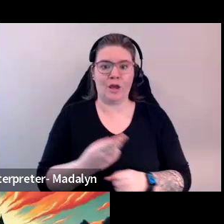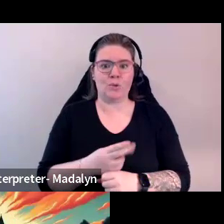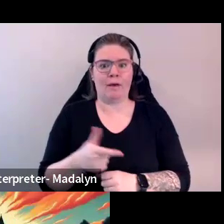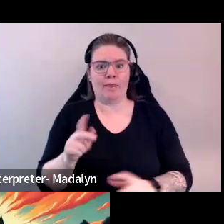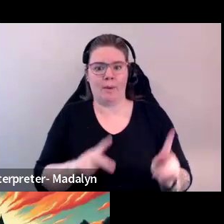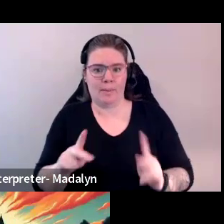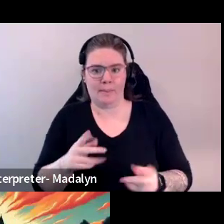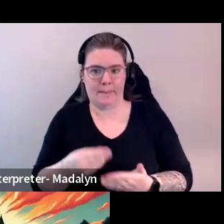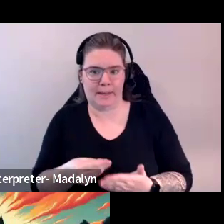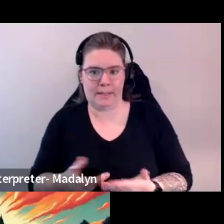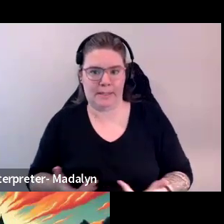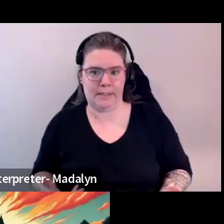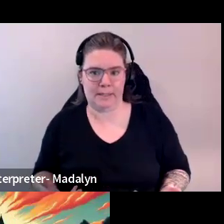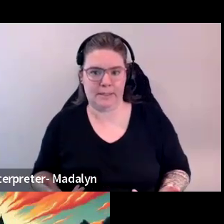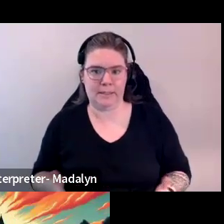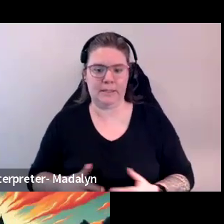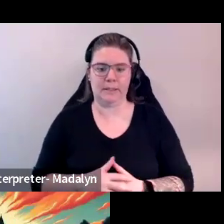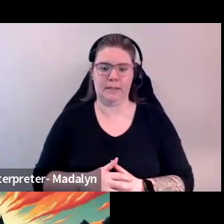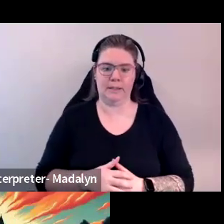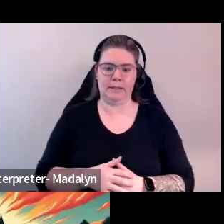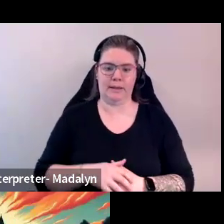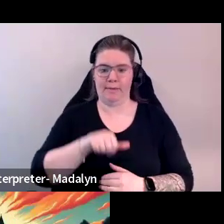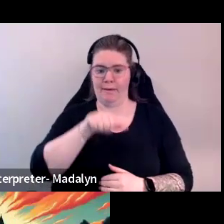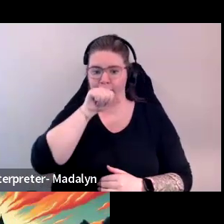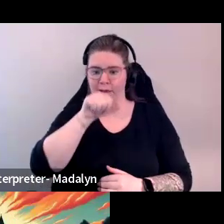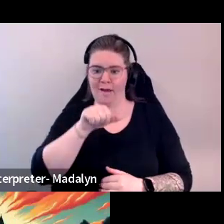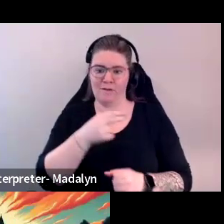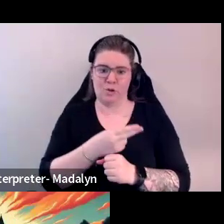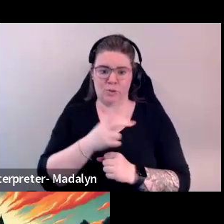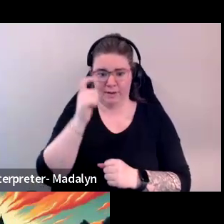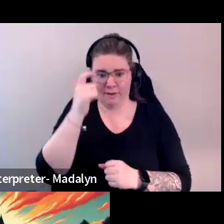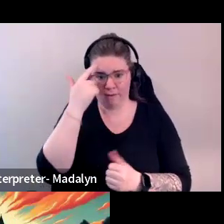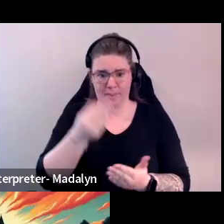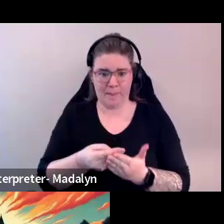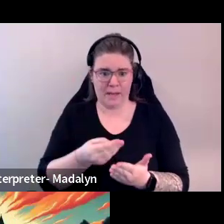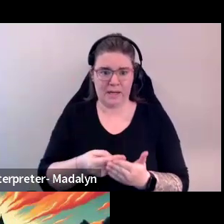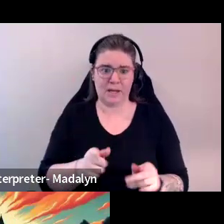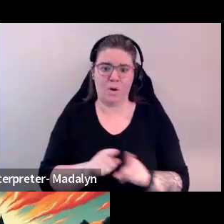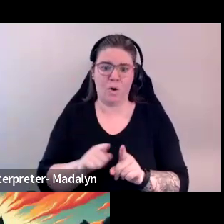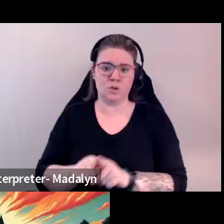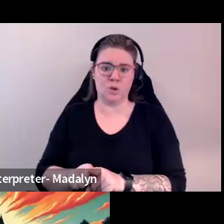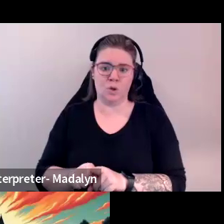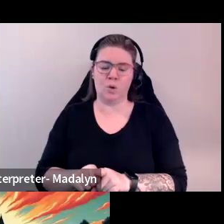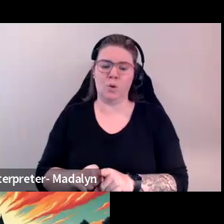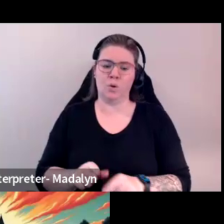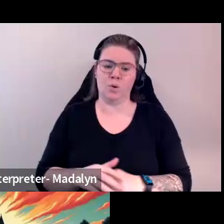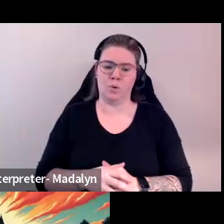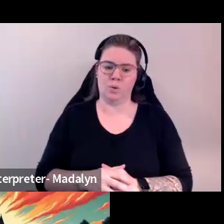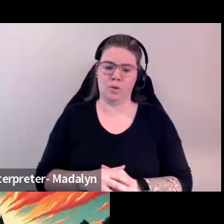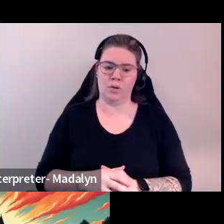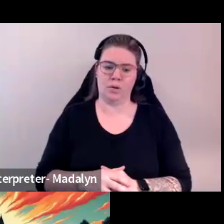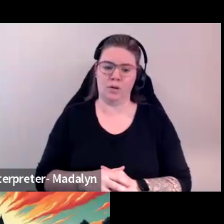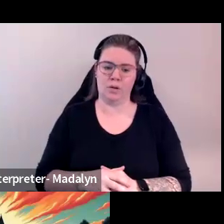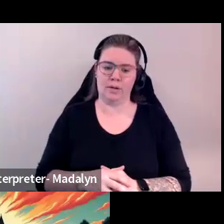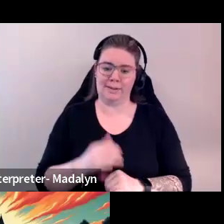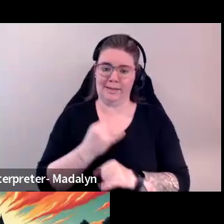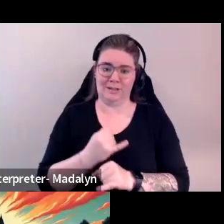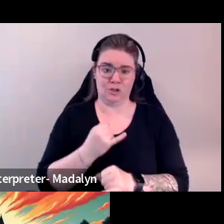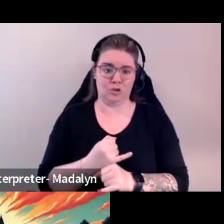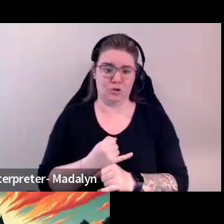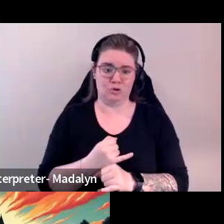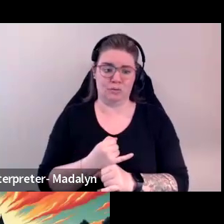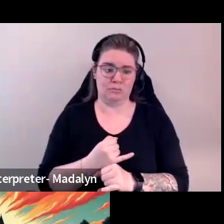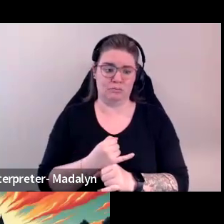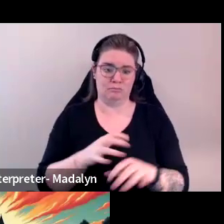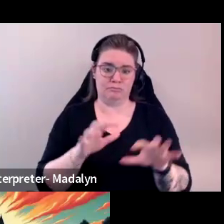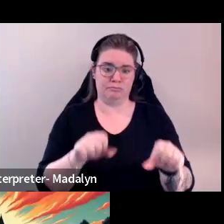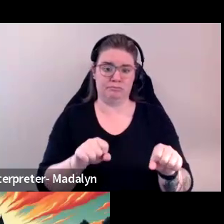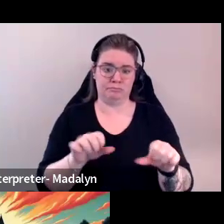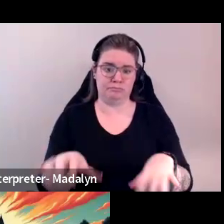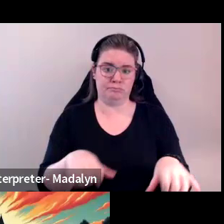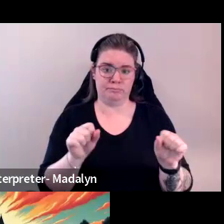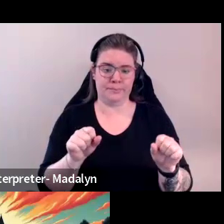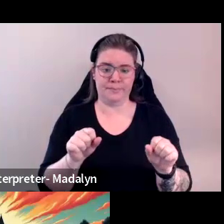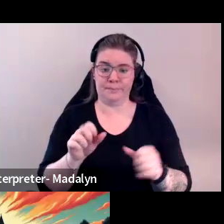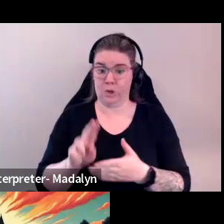Tom Olin: you know, and they love using the government monies and and also the the the institutions. The universities their money